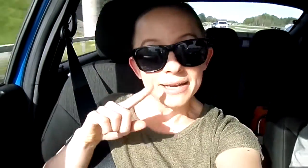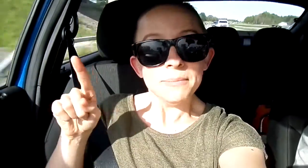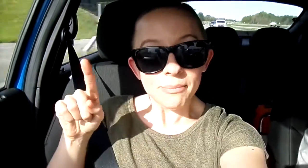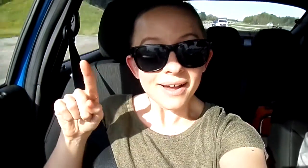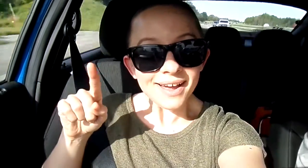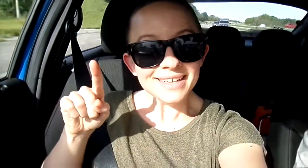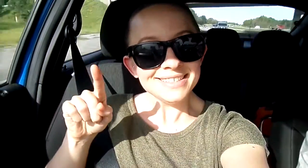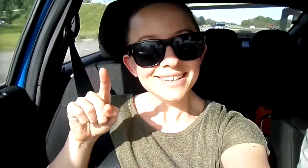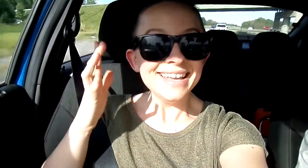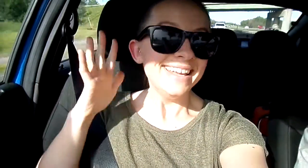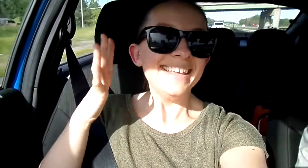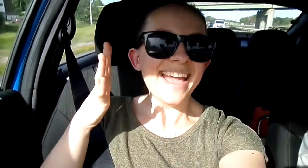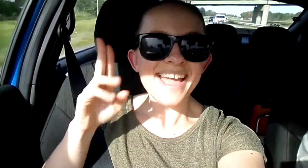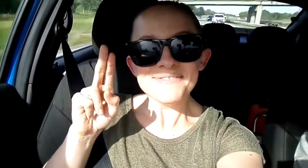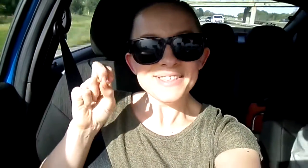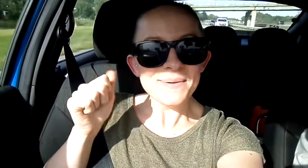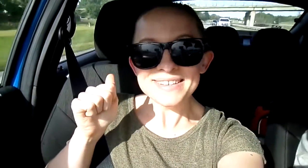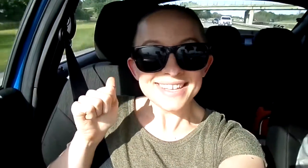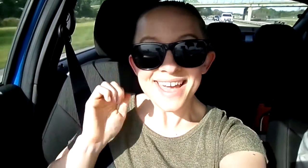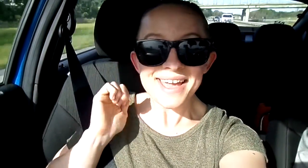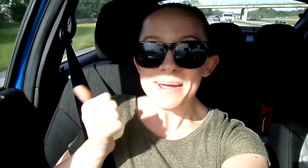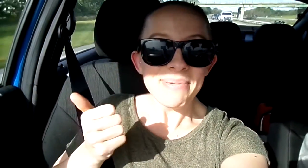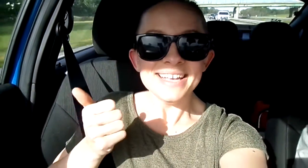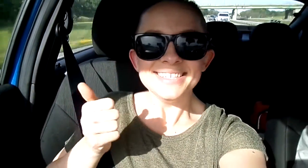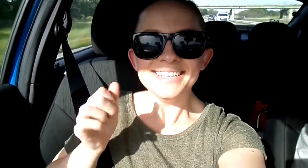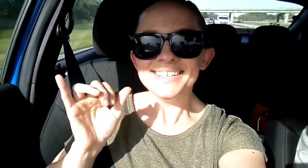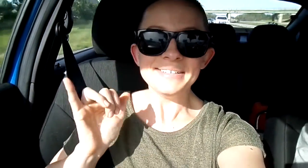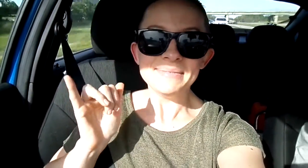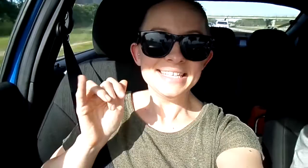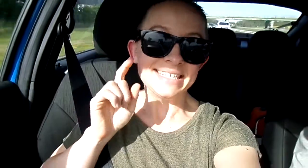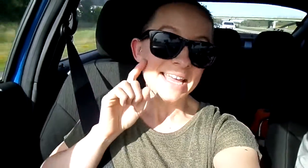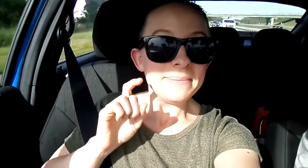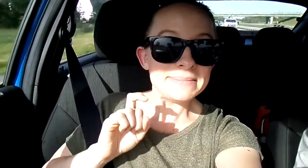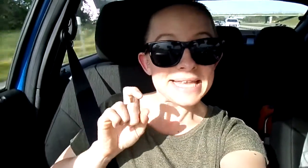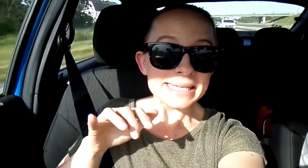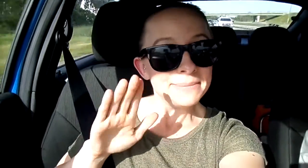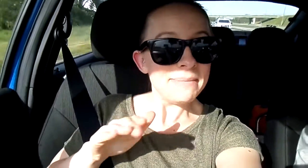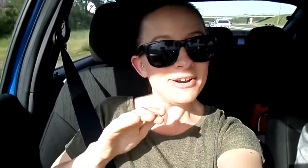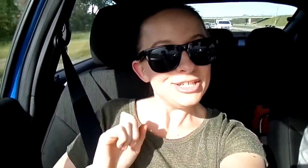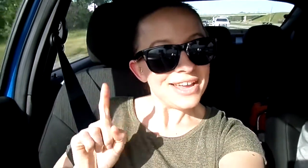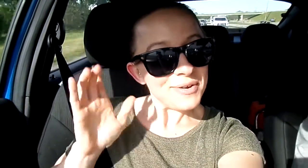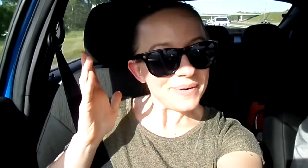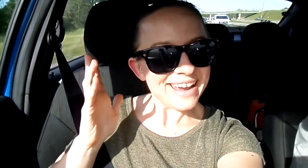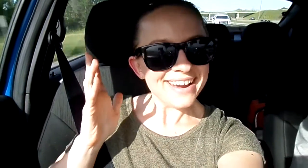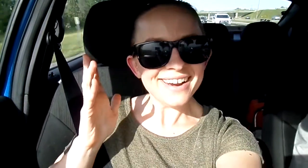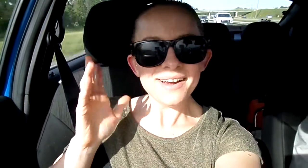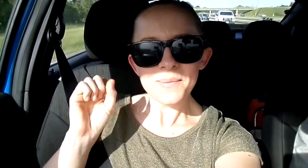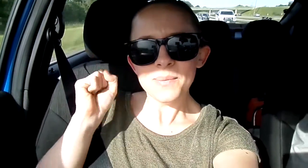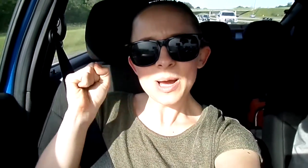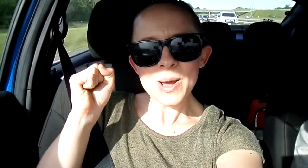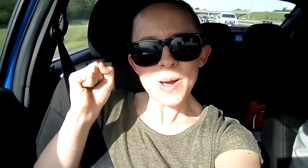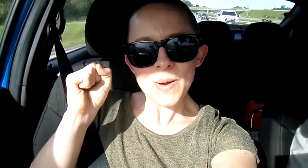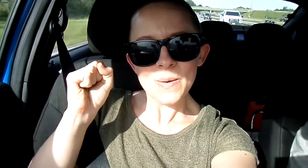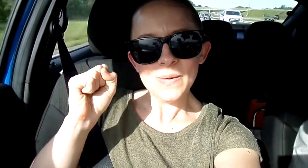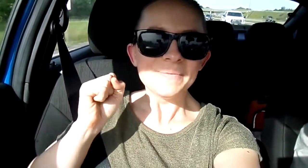I'll be late, but yay for the USA passing same-sex marriage everywhere. Woo!